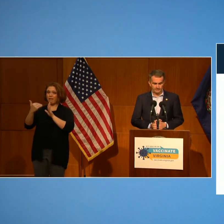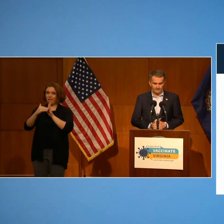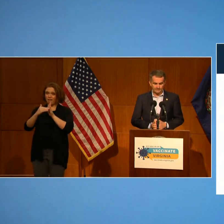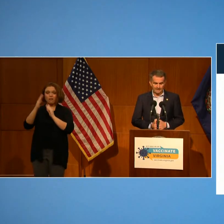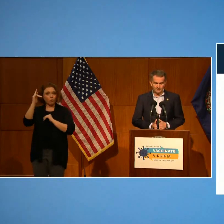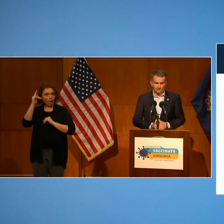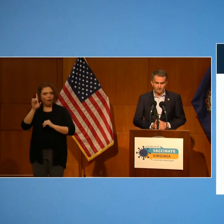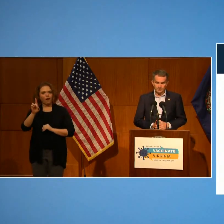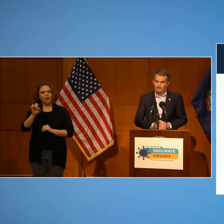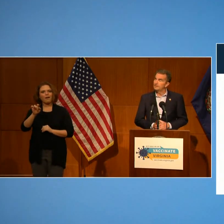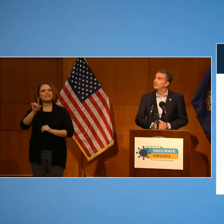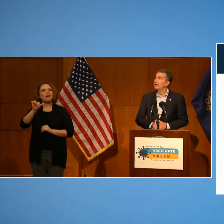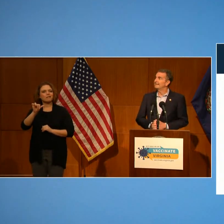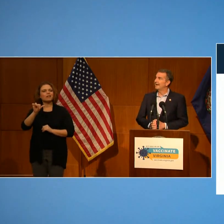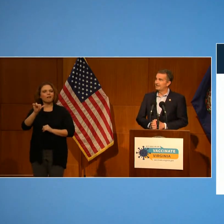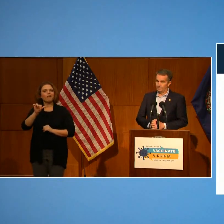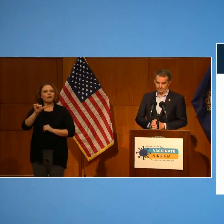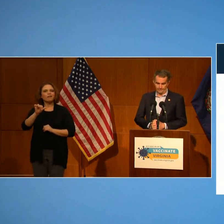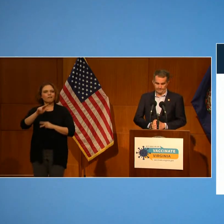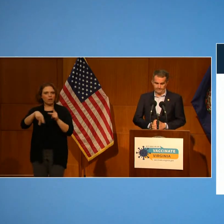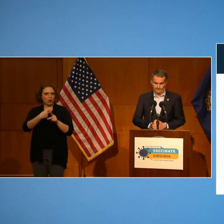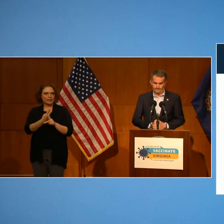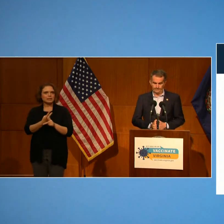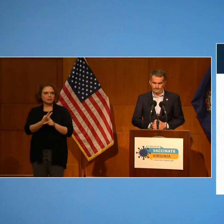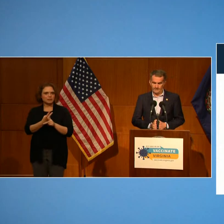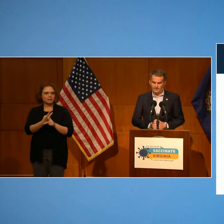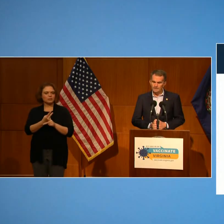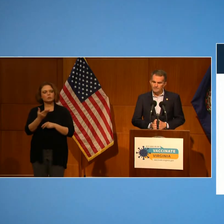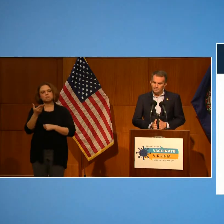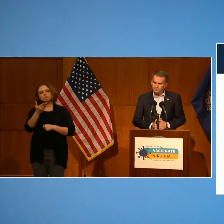CASES RISING AGAIN FROM THE